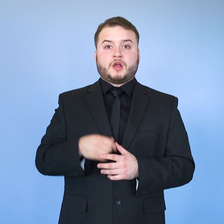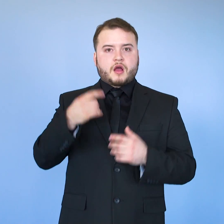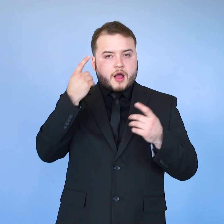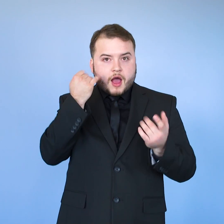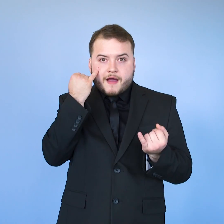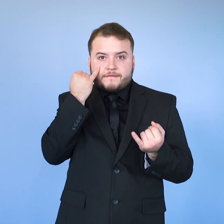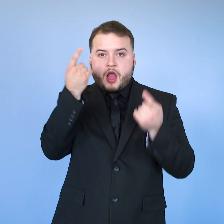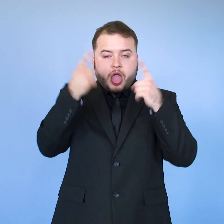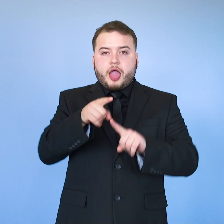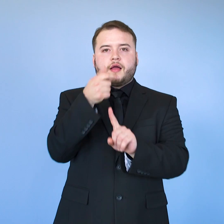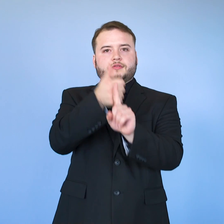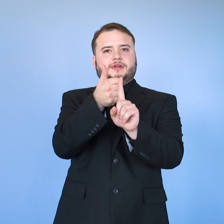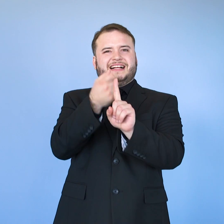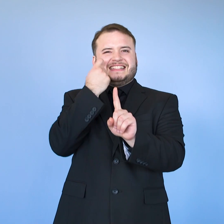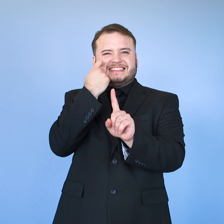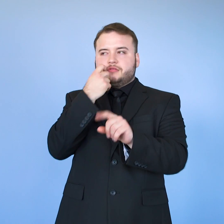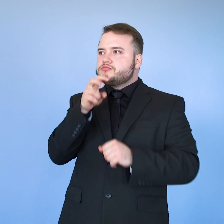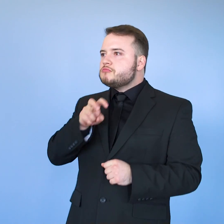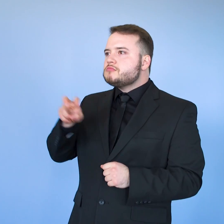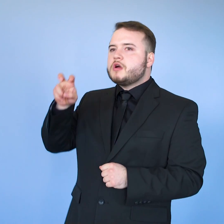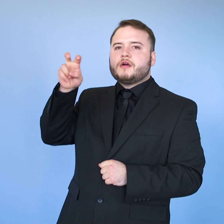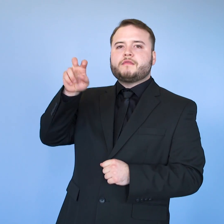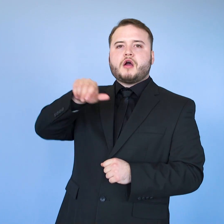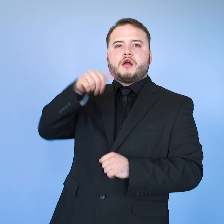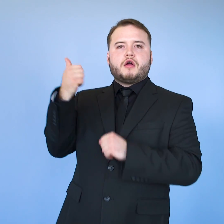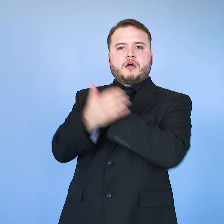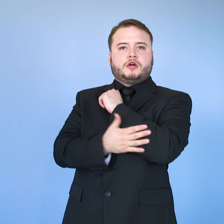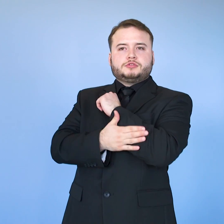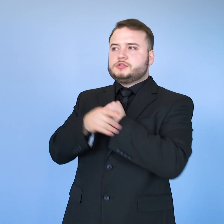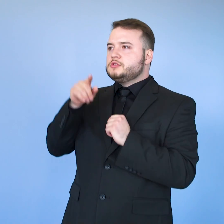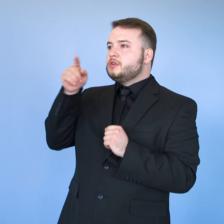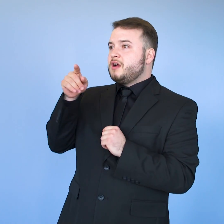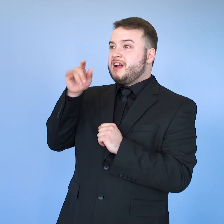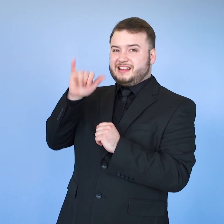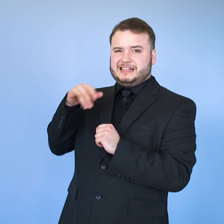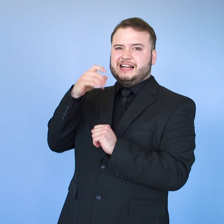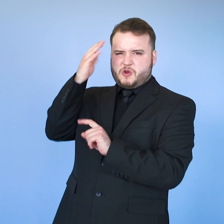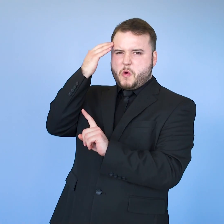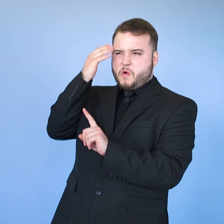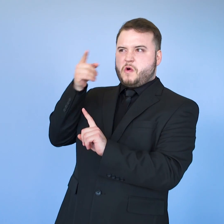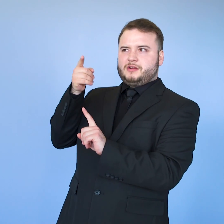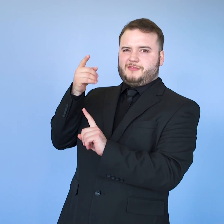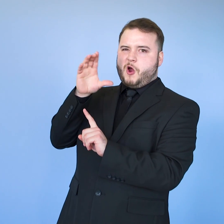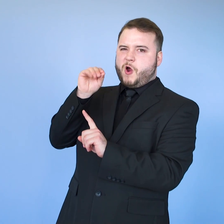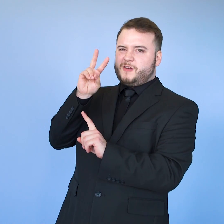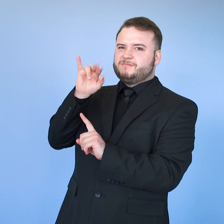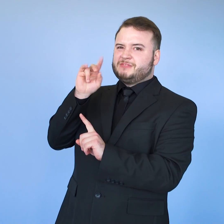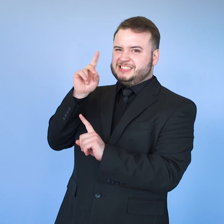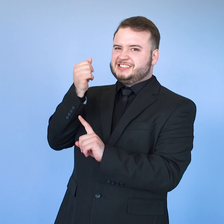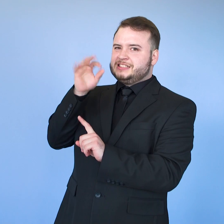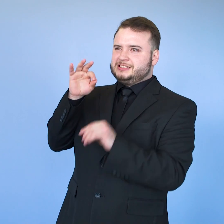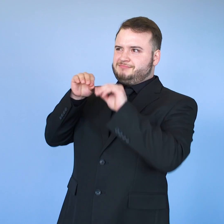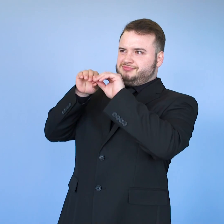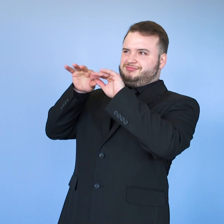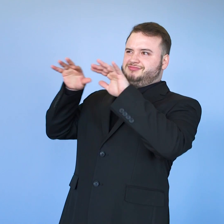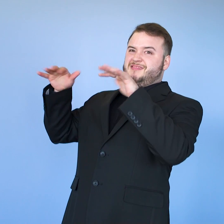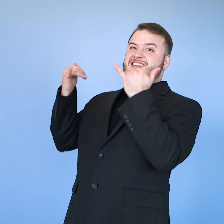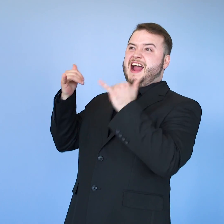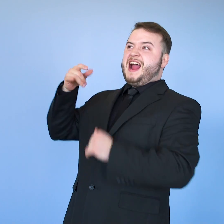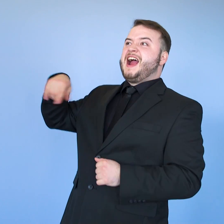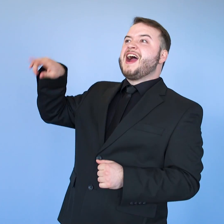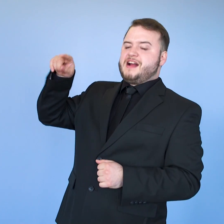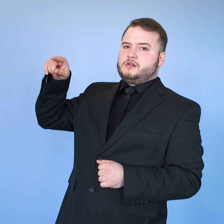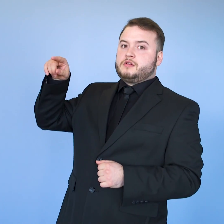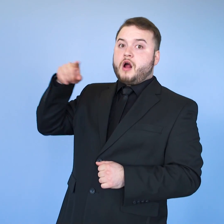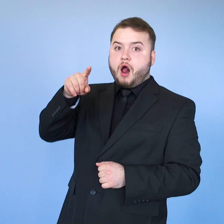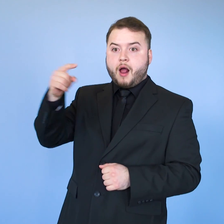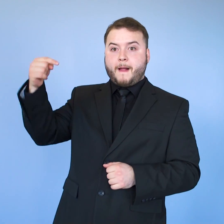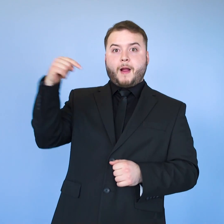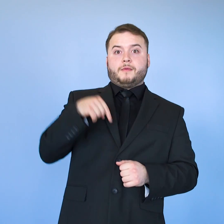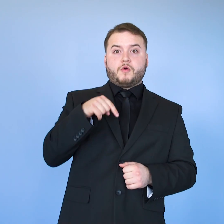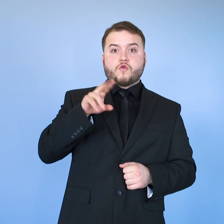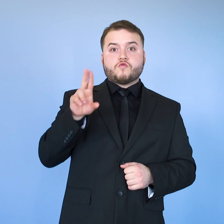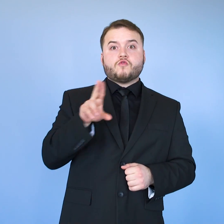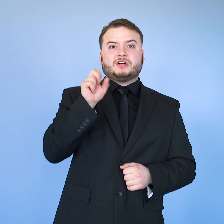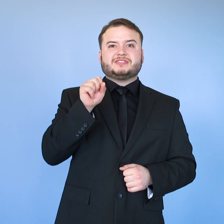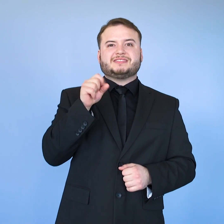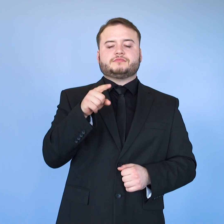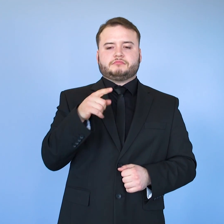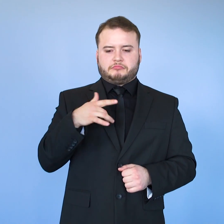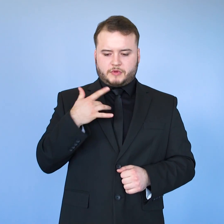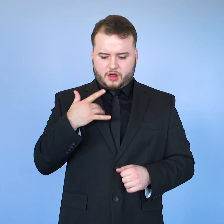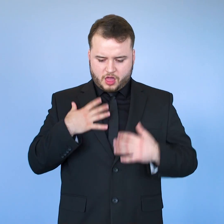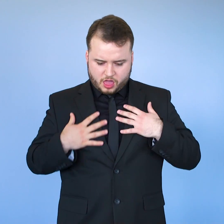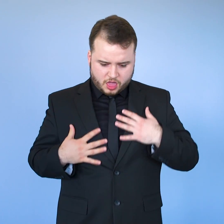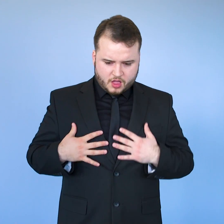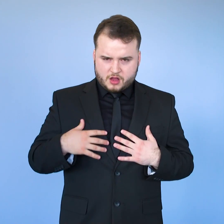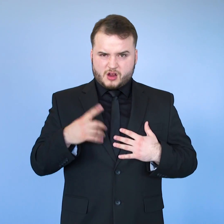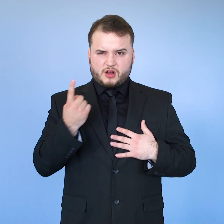Also, if you’ve recently traveled where novel coronavirus is spreading and have symptoms,